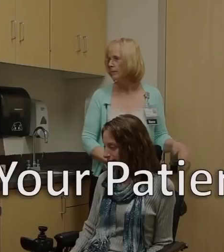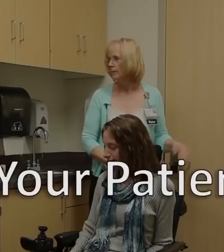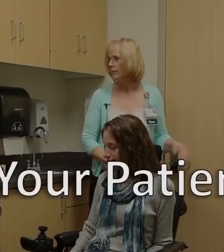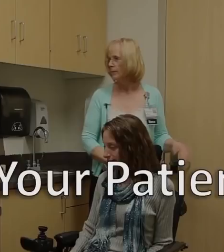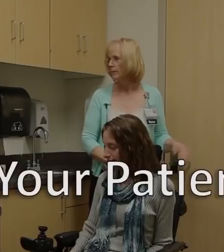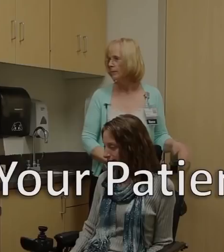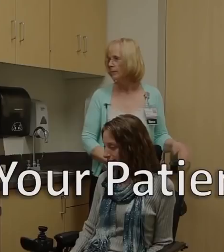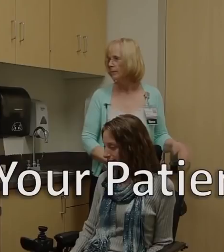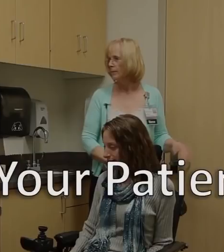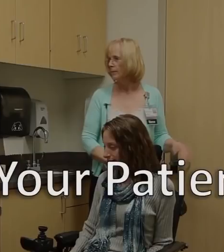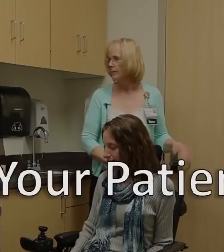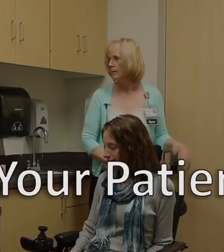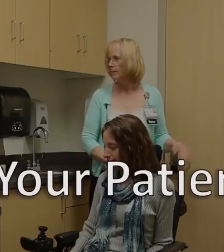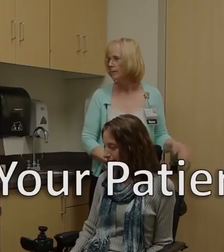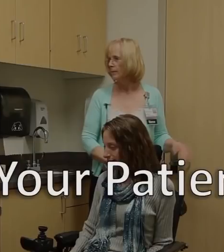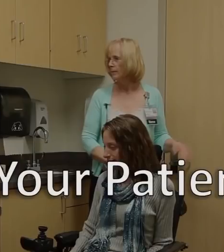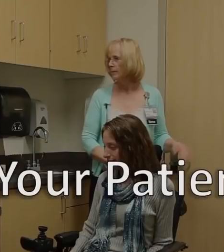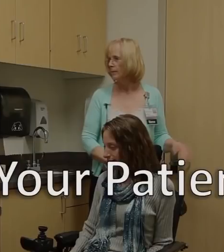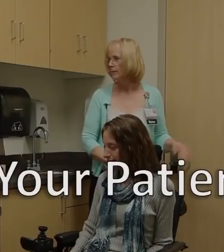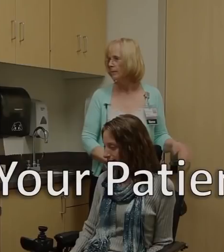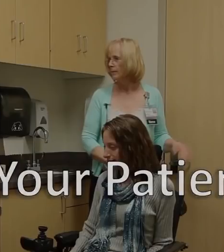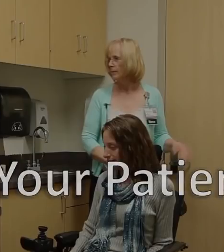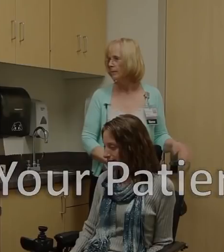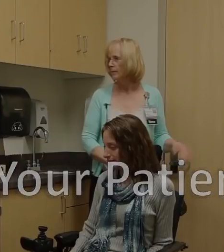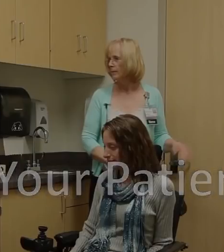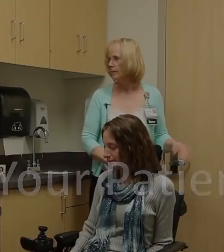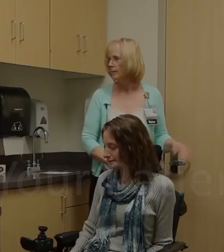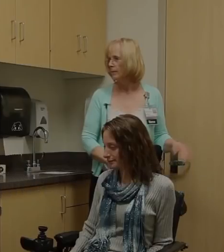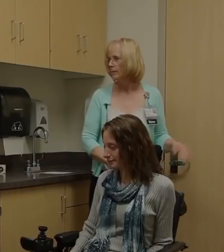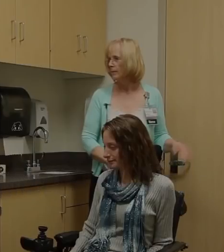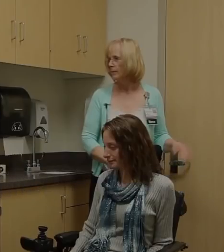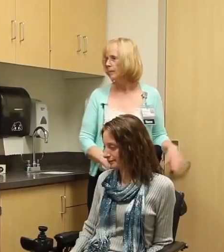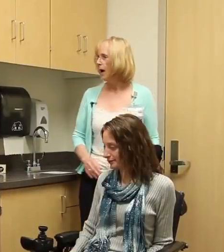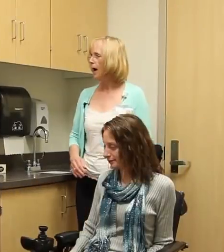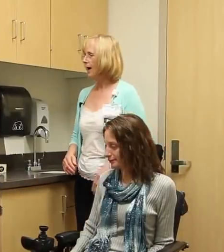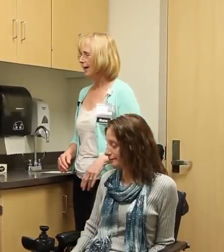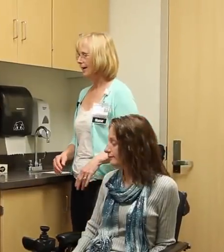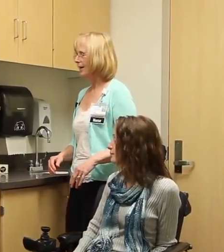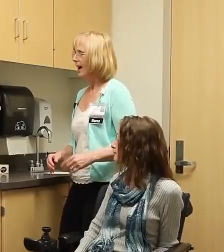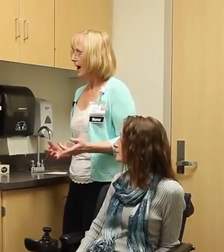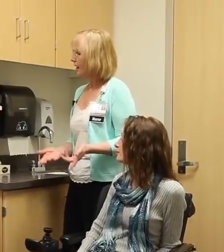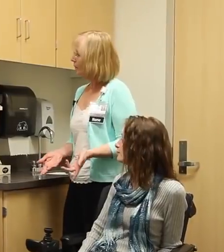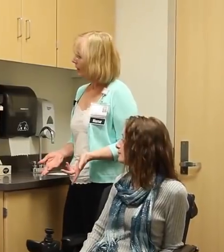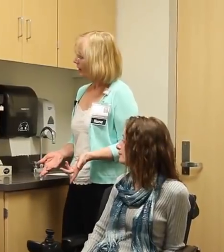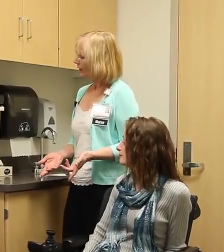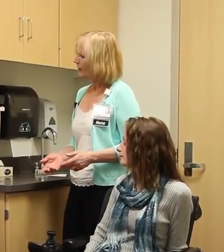disabilities by speaking to them directly. Ann: Hi, I'm Ann.